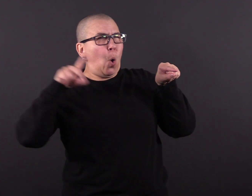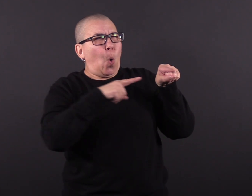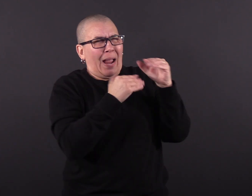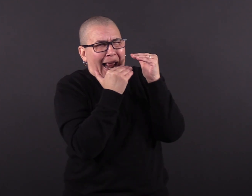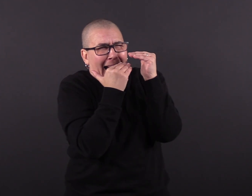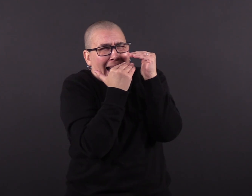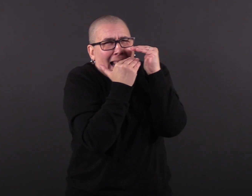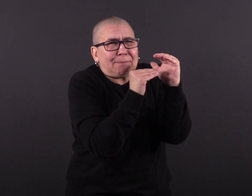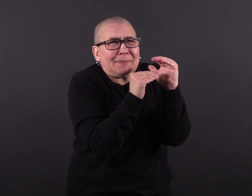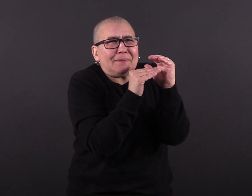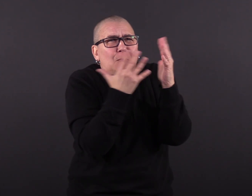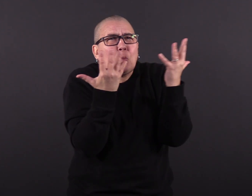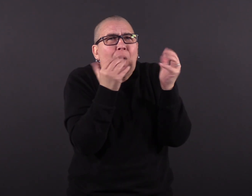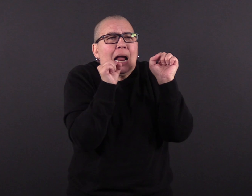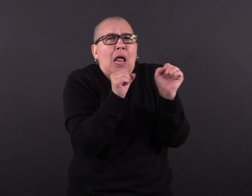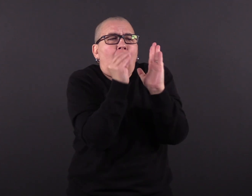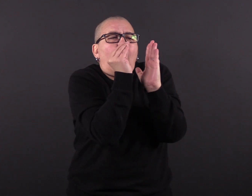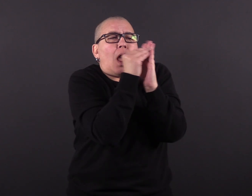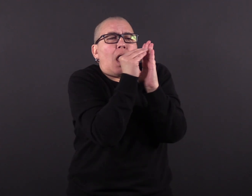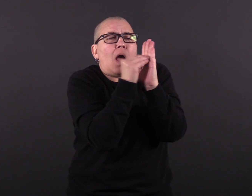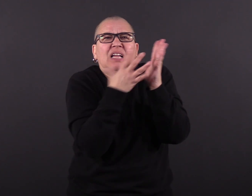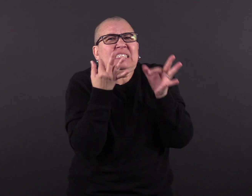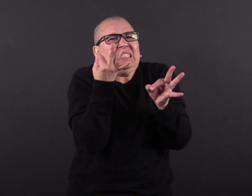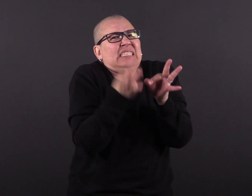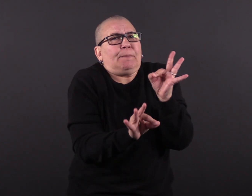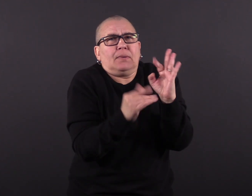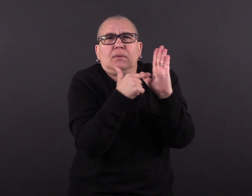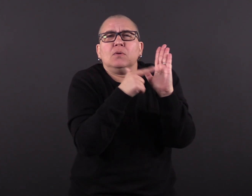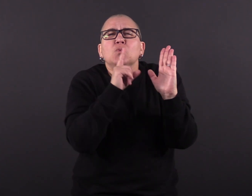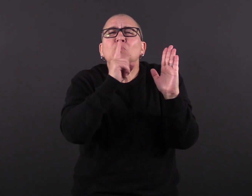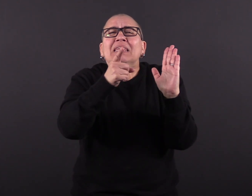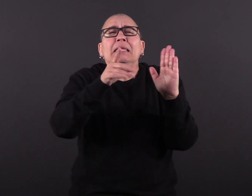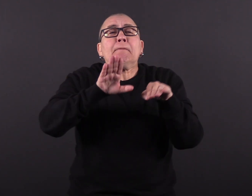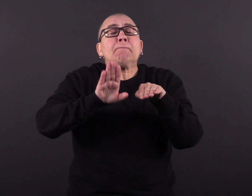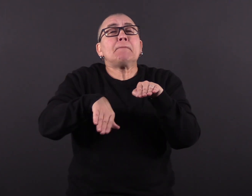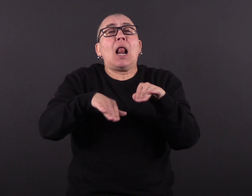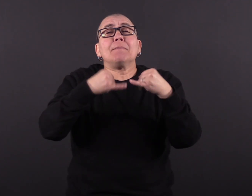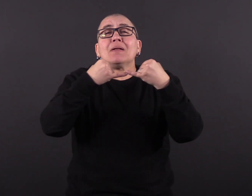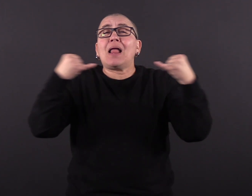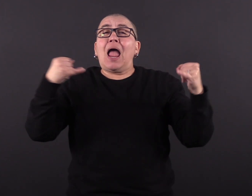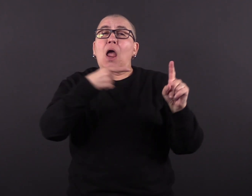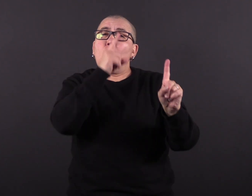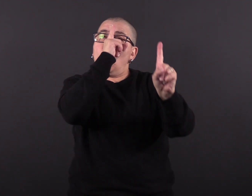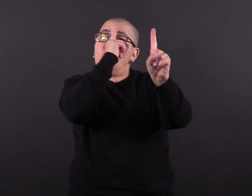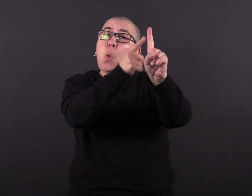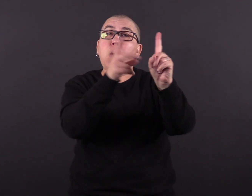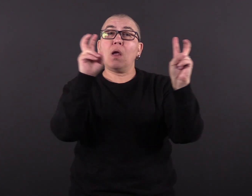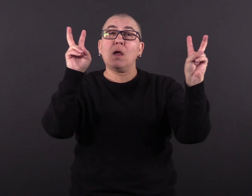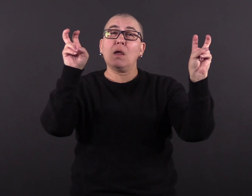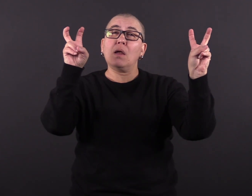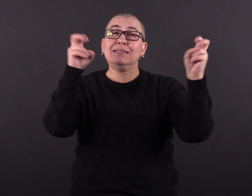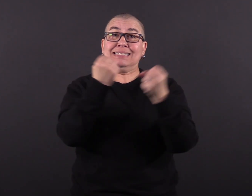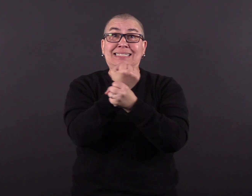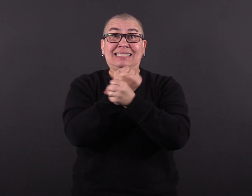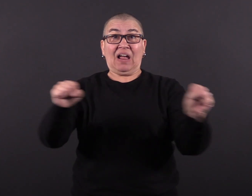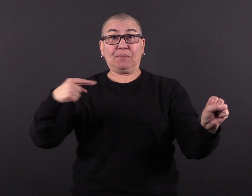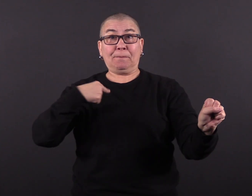everything possible to save and/or sustain their life. On the other hand, a DNR is limited to